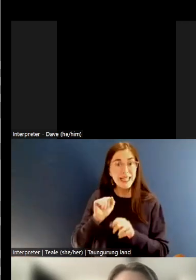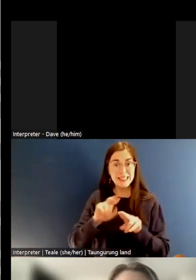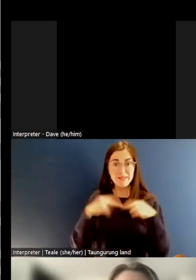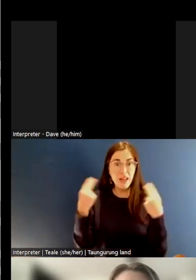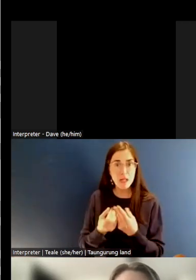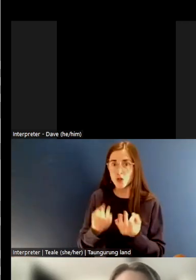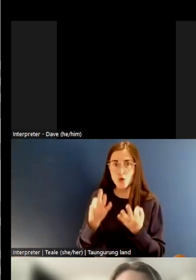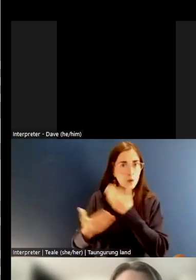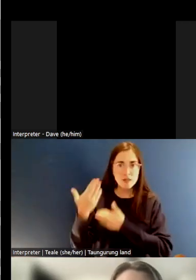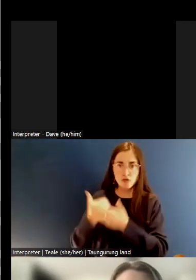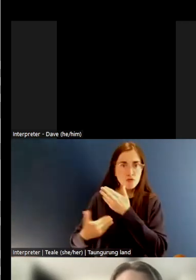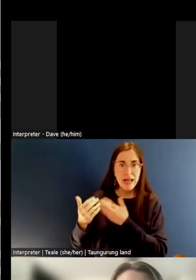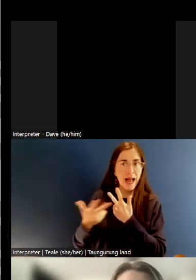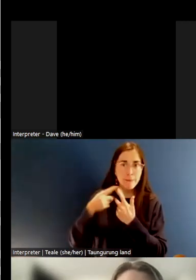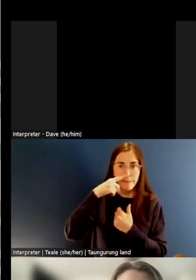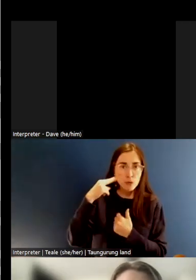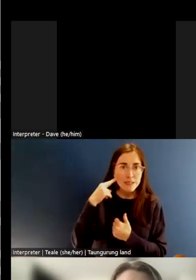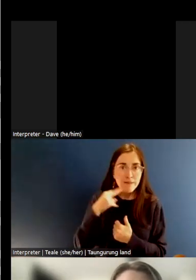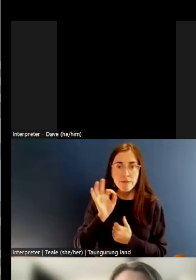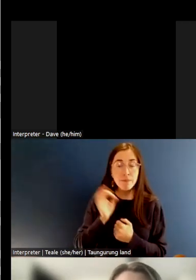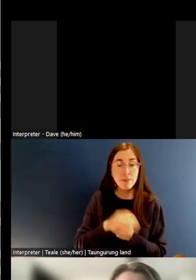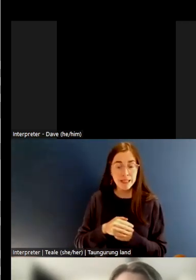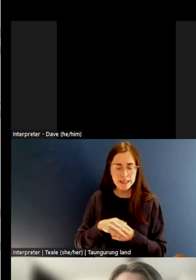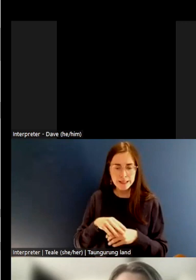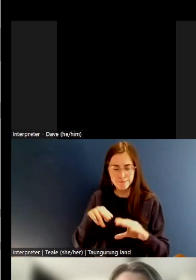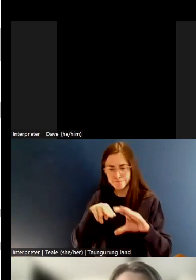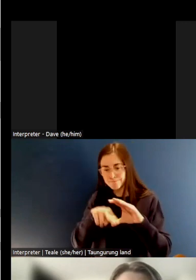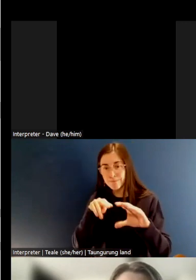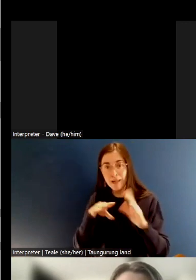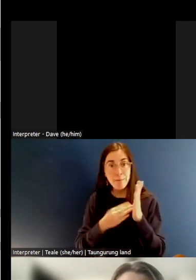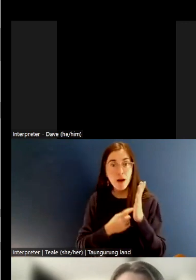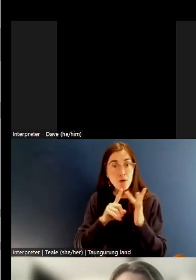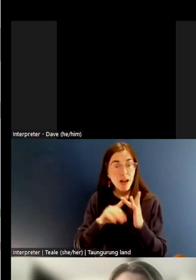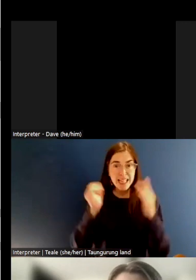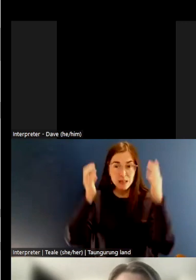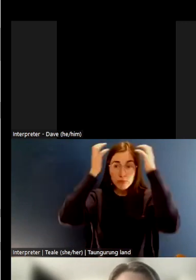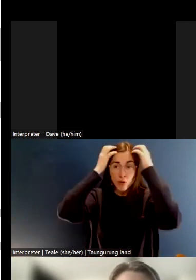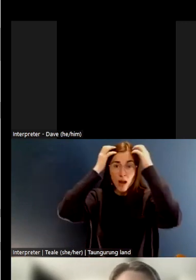And he had an MRI of his brain, and the hearing structures were normal as was the rest of the brain.